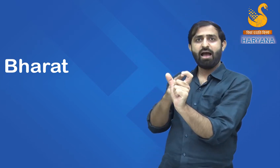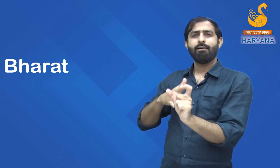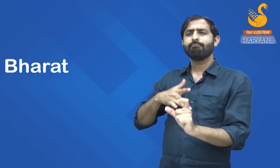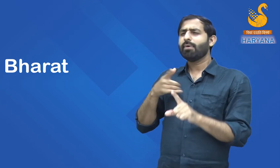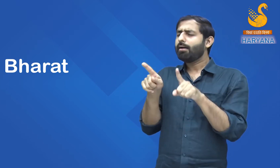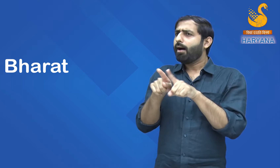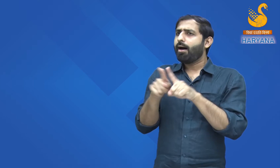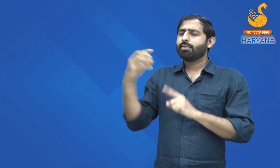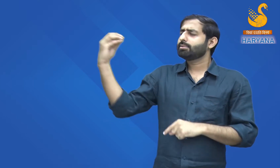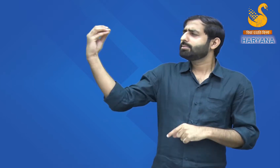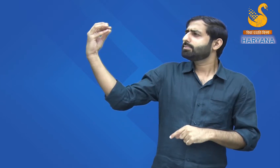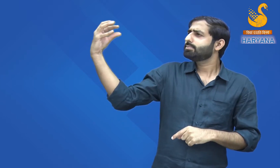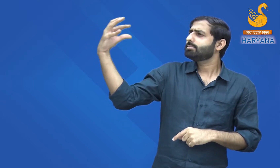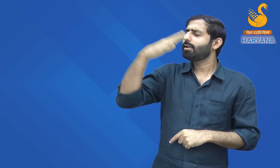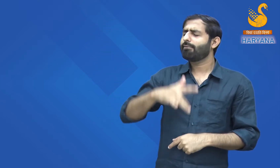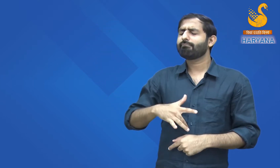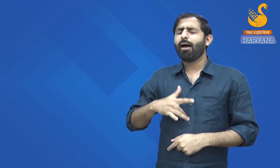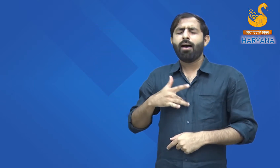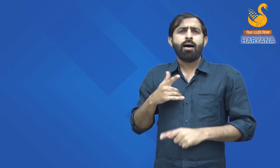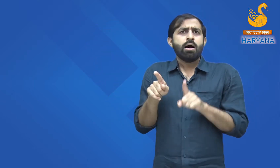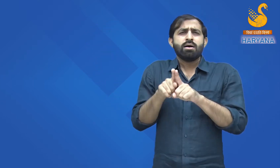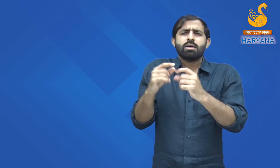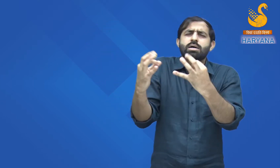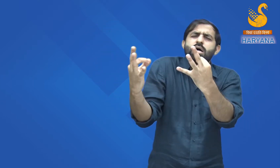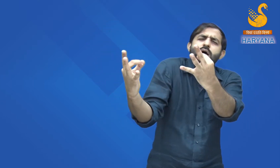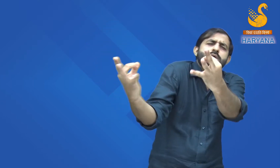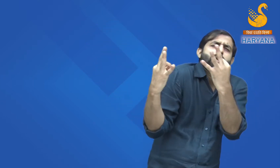which means a land surrounded in Divine Light